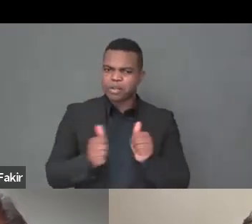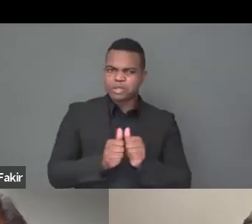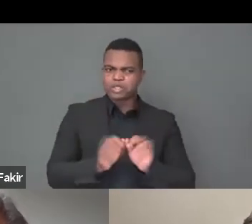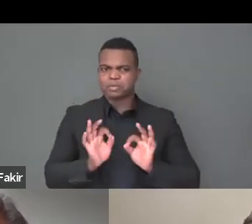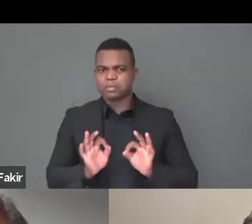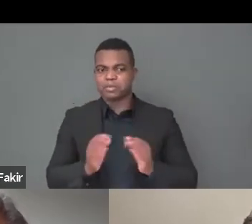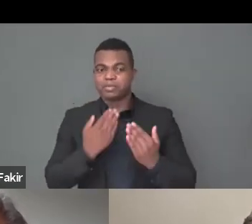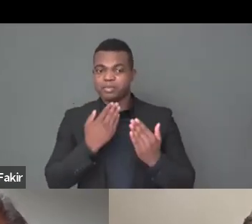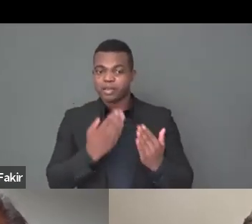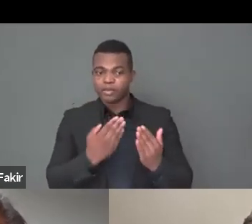Eric Ngondi: Disability inclusion.